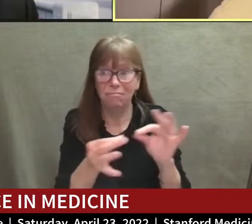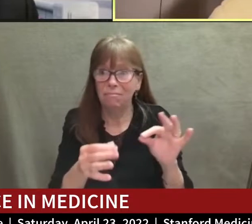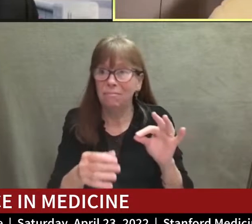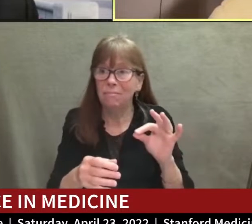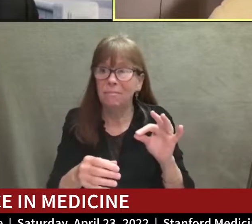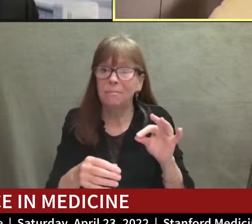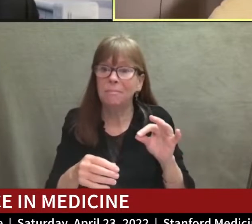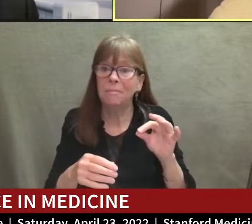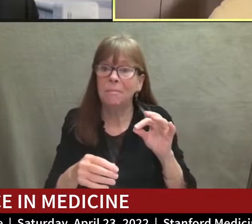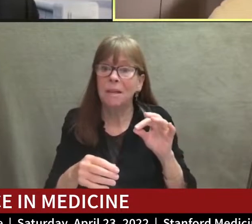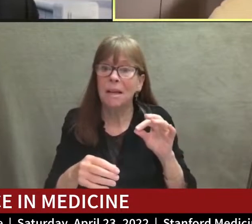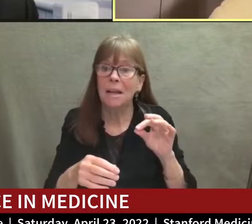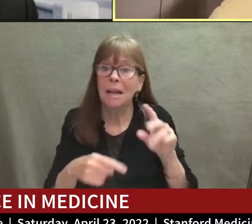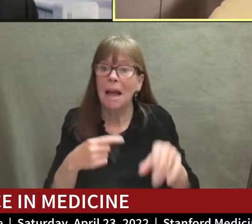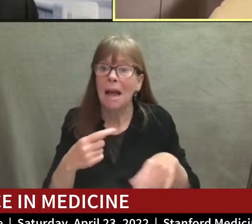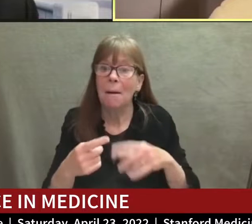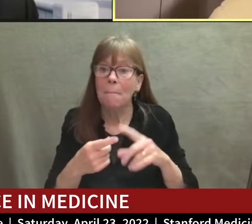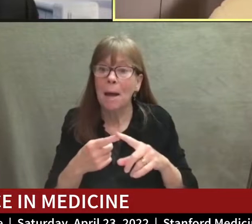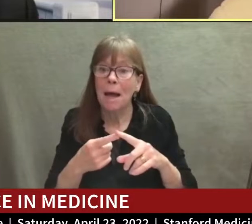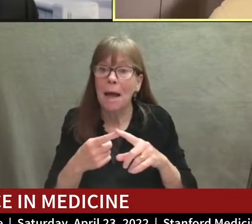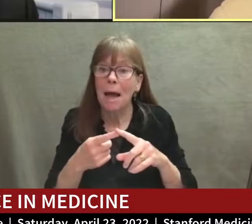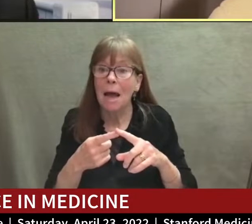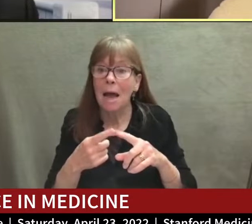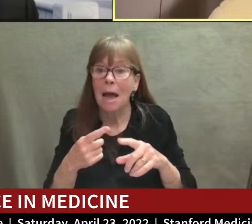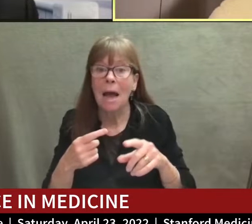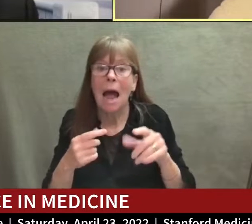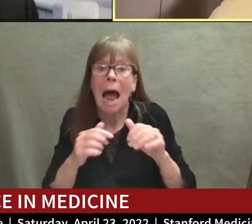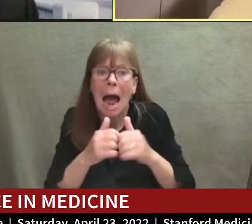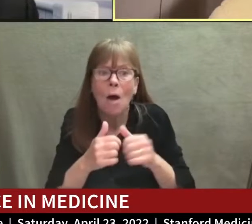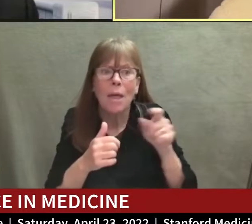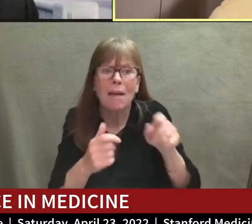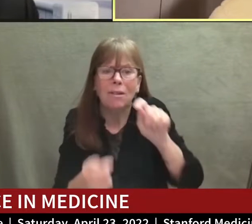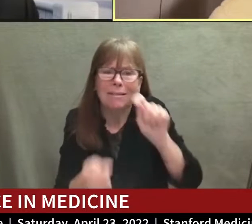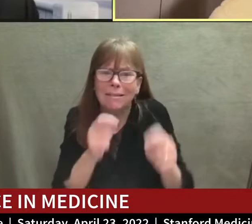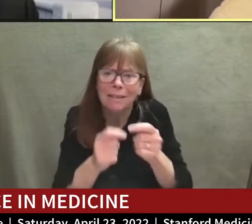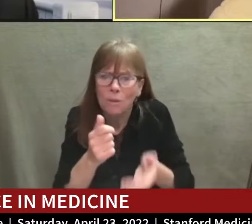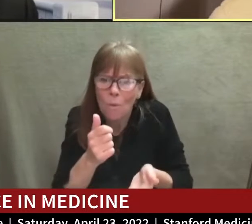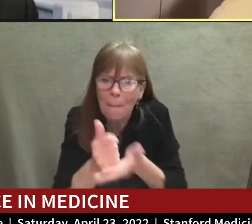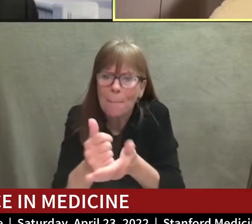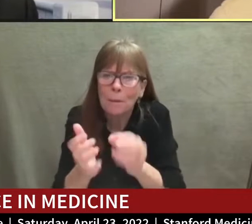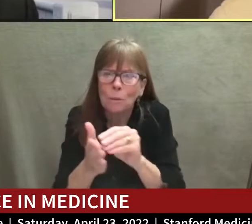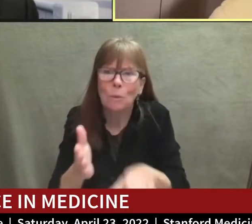their guide to assisting students with disabilities for equal access